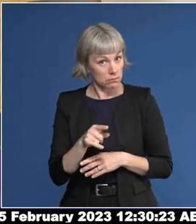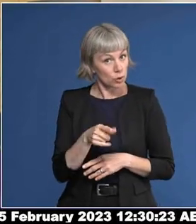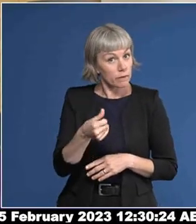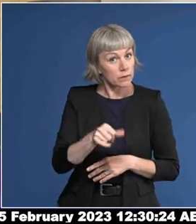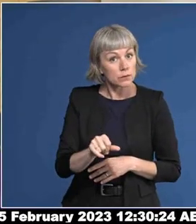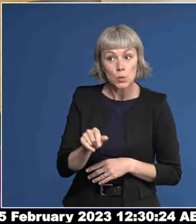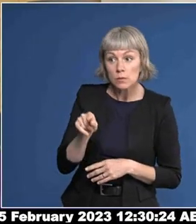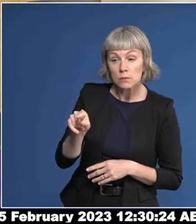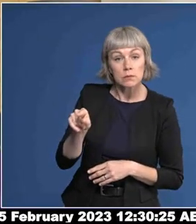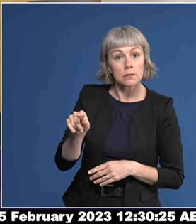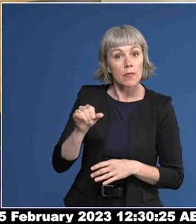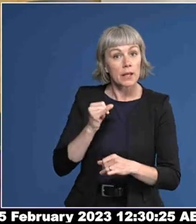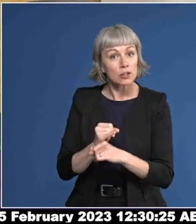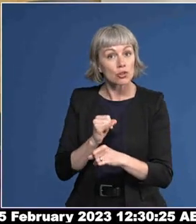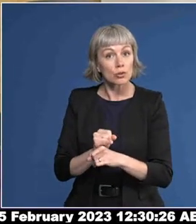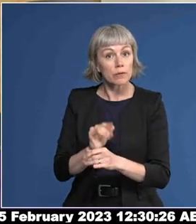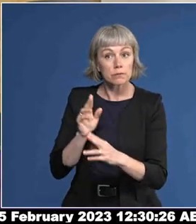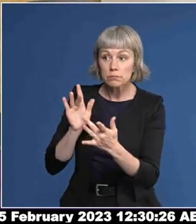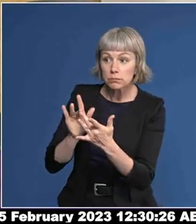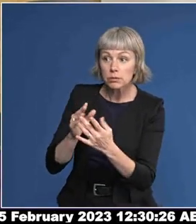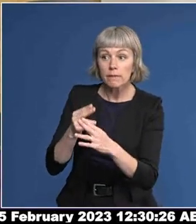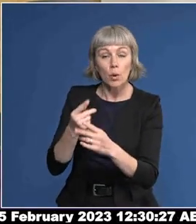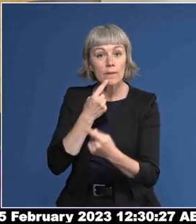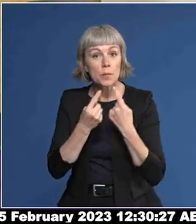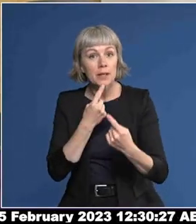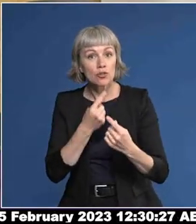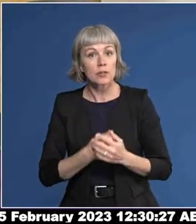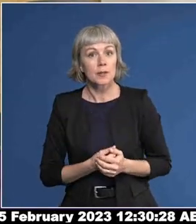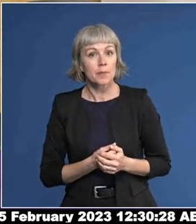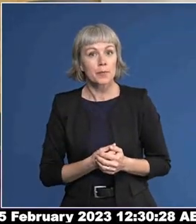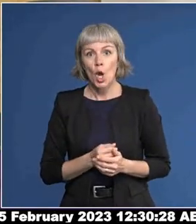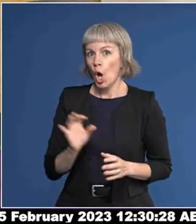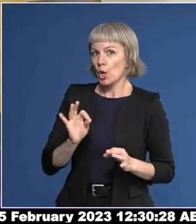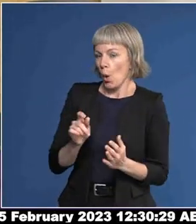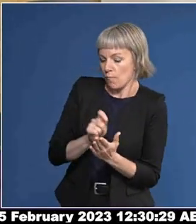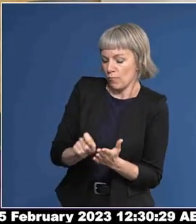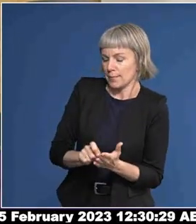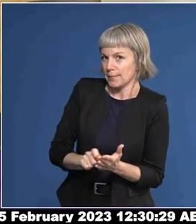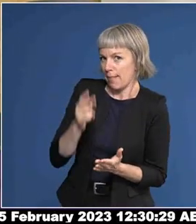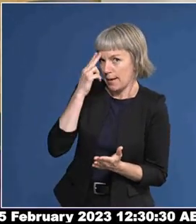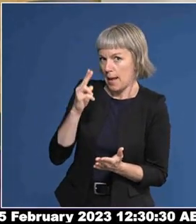Anyone? MS BERRY: No, we have not. Ms Toohey, you are writing down the name. No, not - no. I am writing - madly writing down.